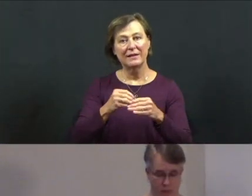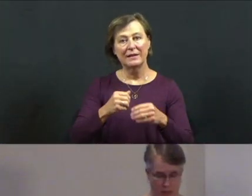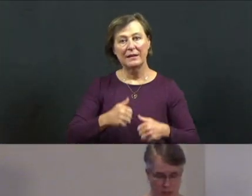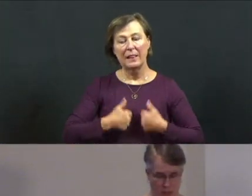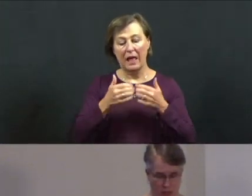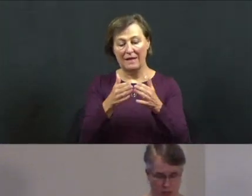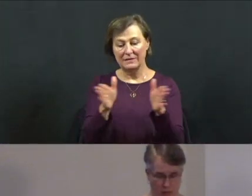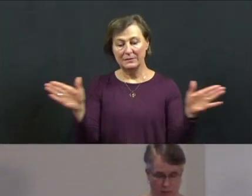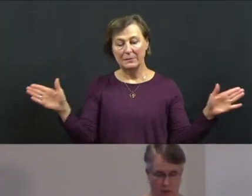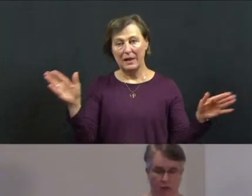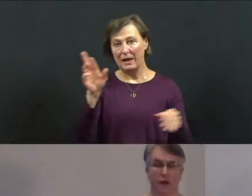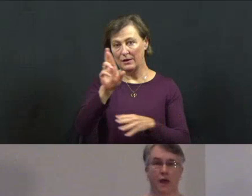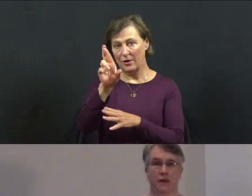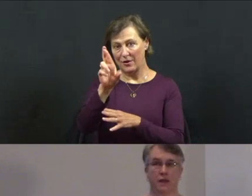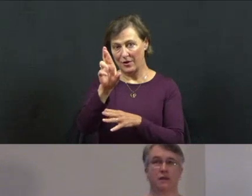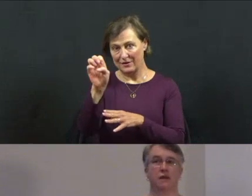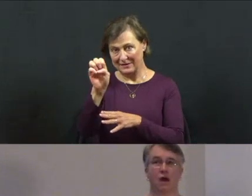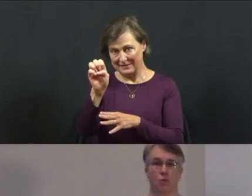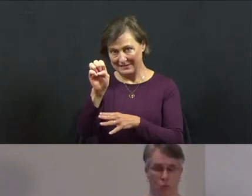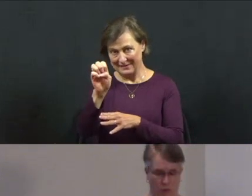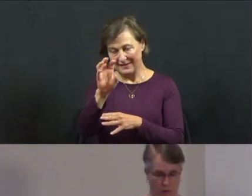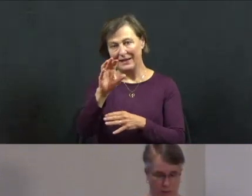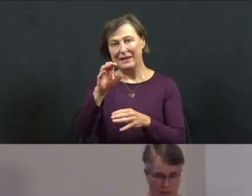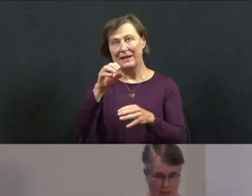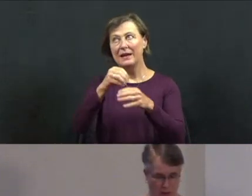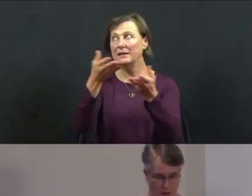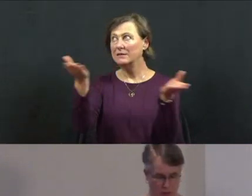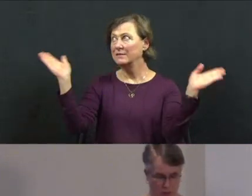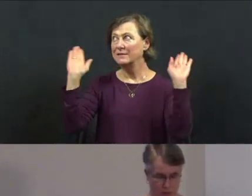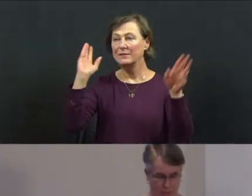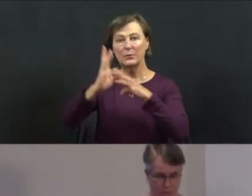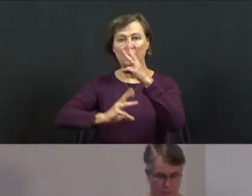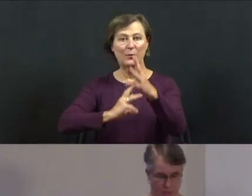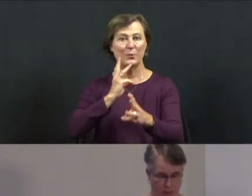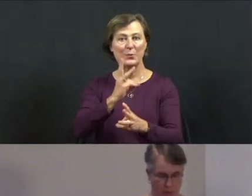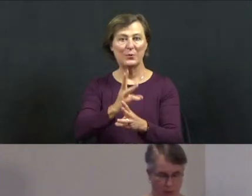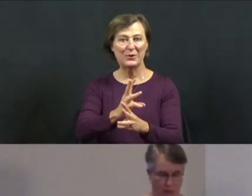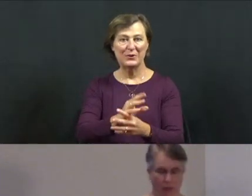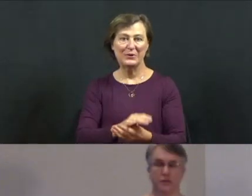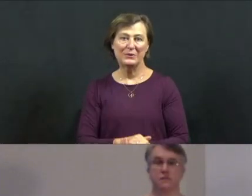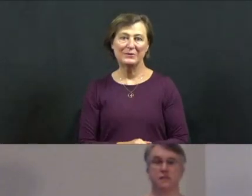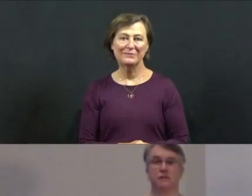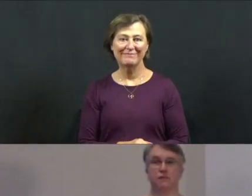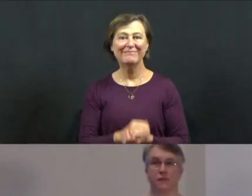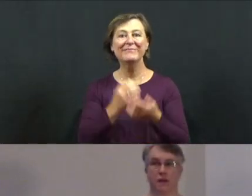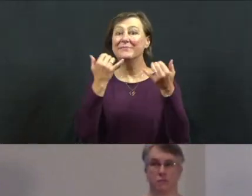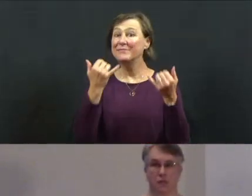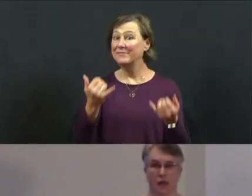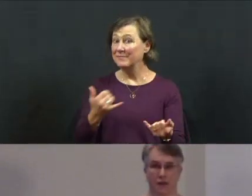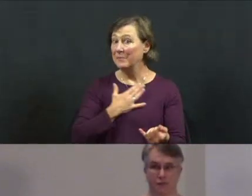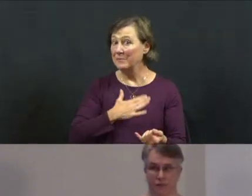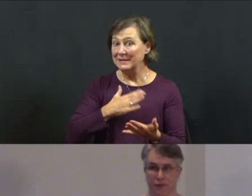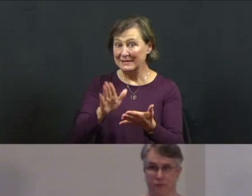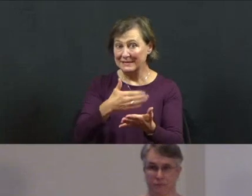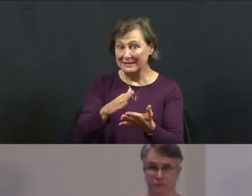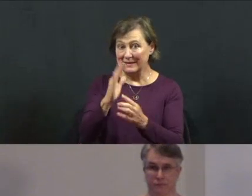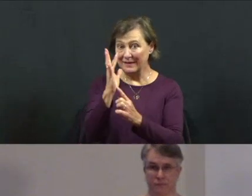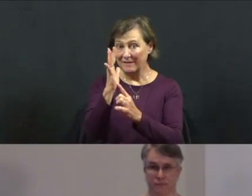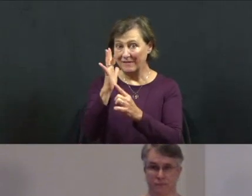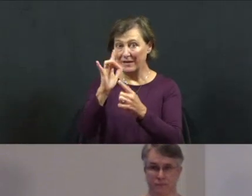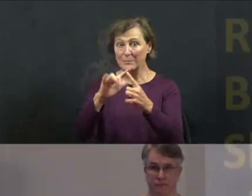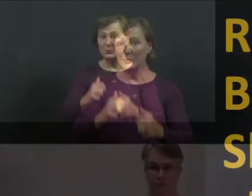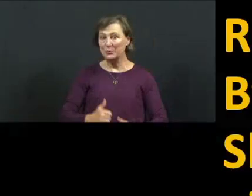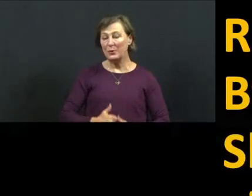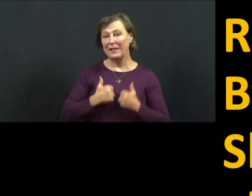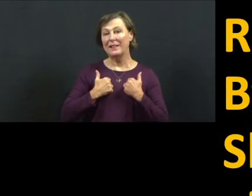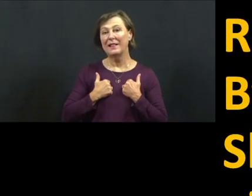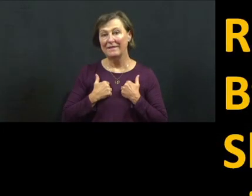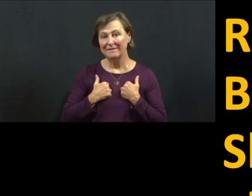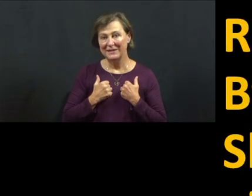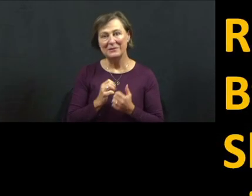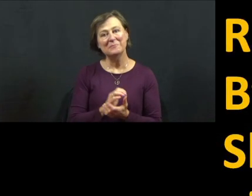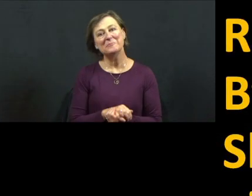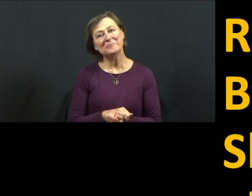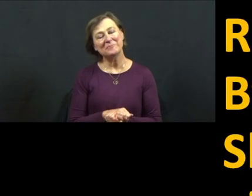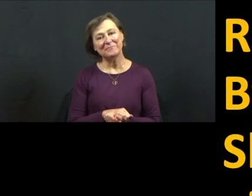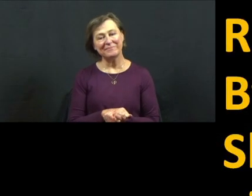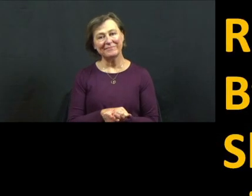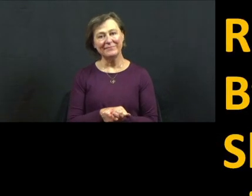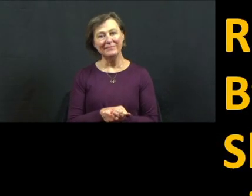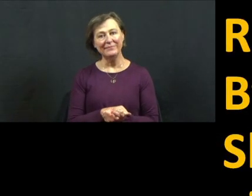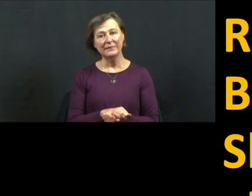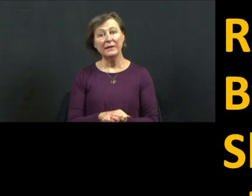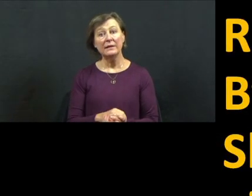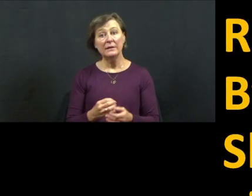and in our world at large. Let us sing the flame to life.